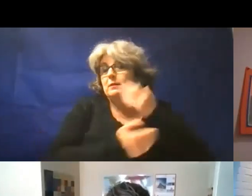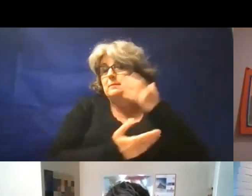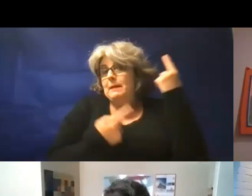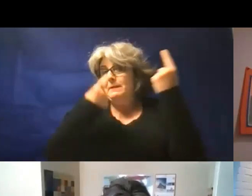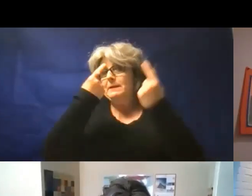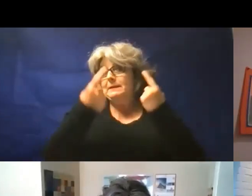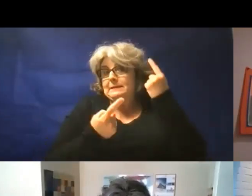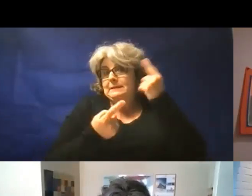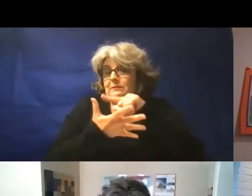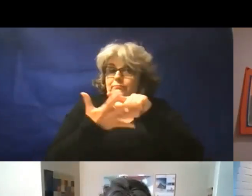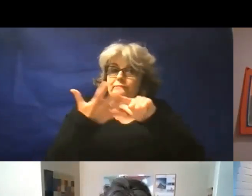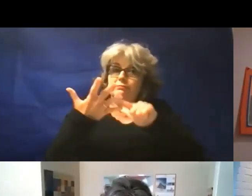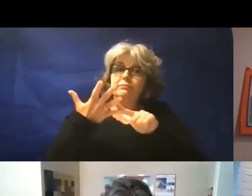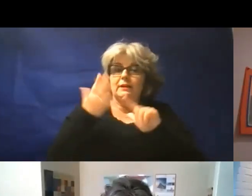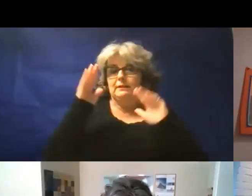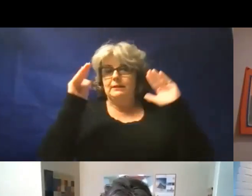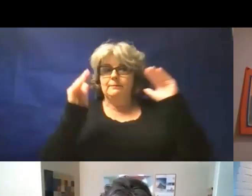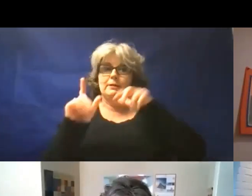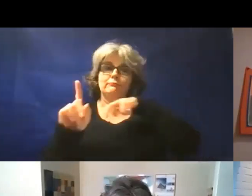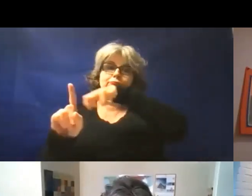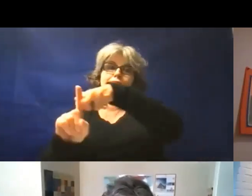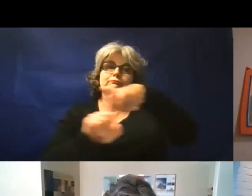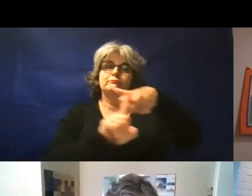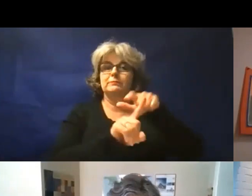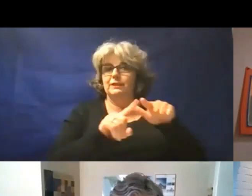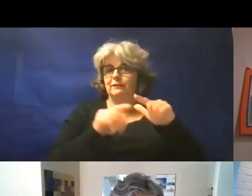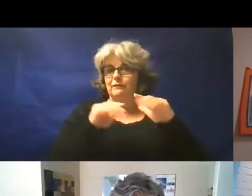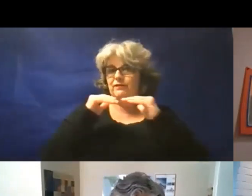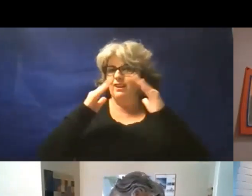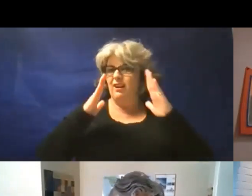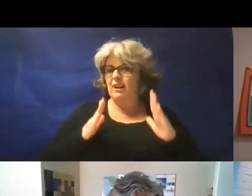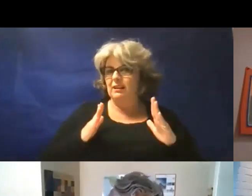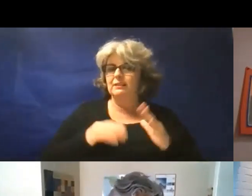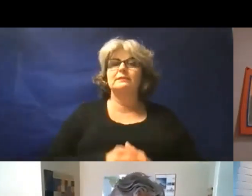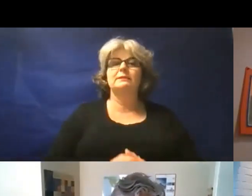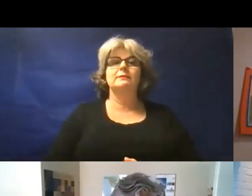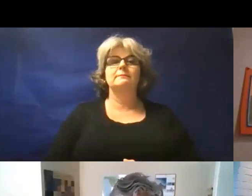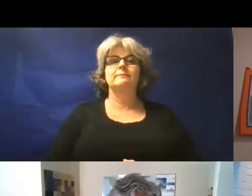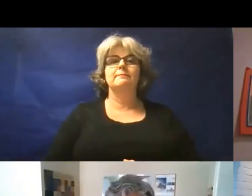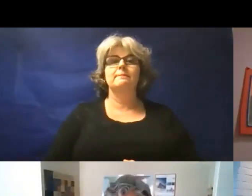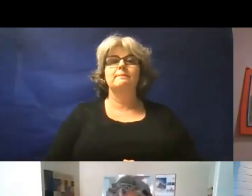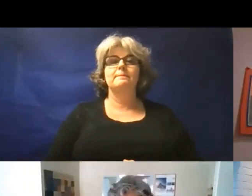uh benchmarking with colleagues there but you will essentially sort of in academia going to have to